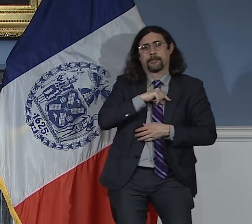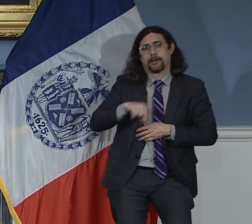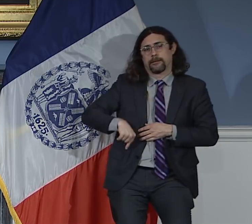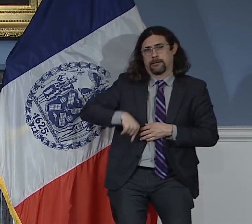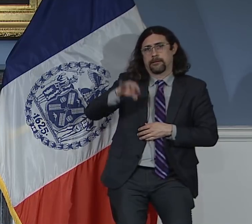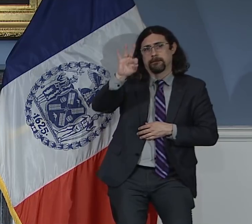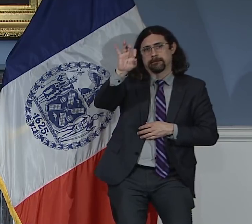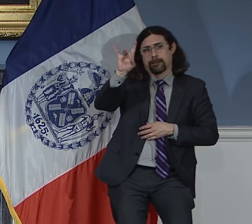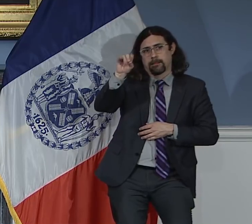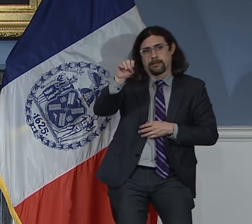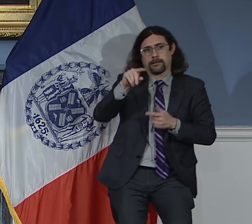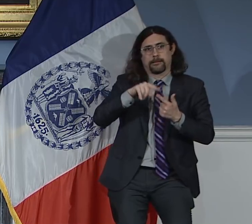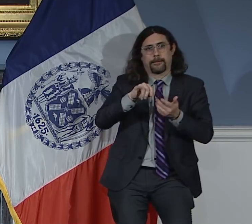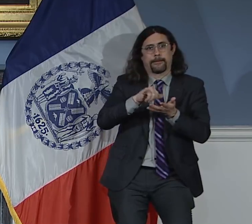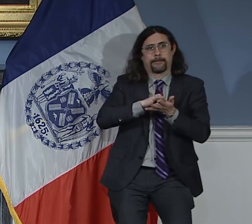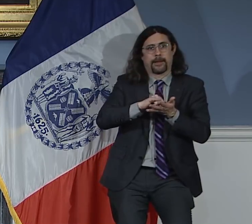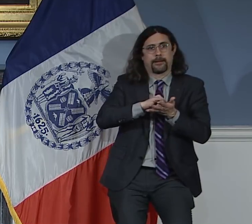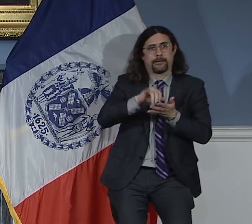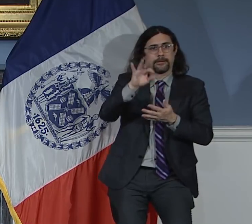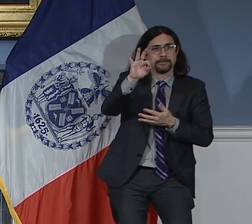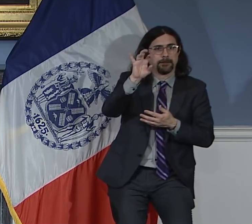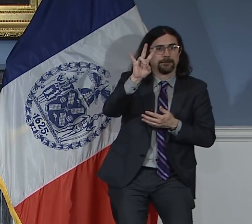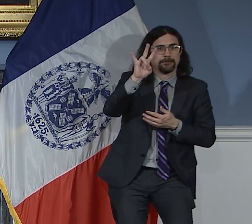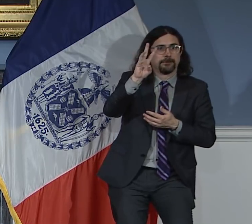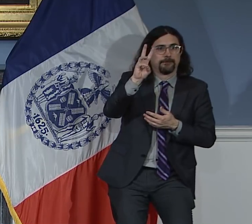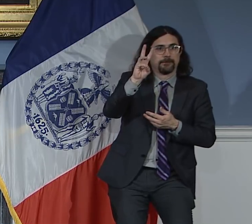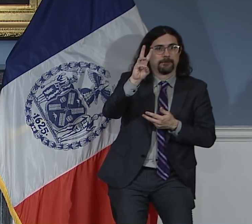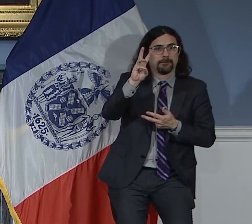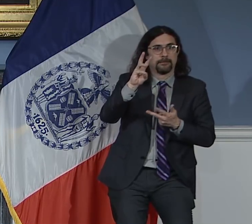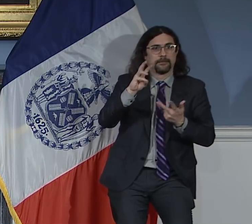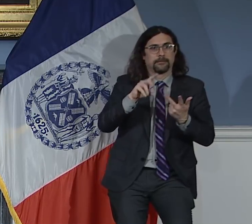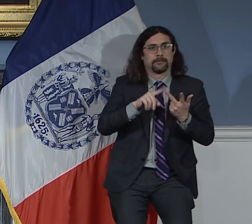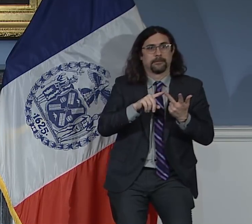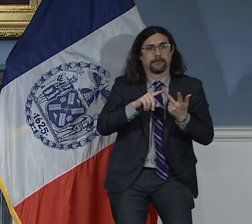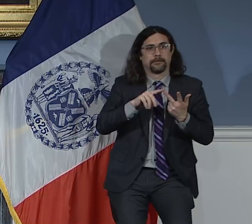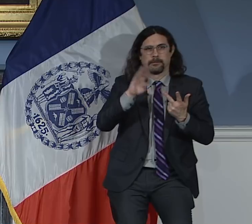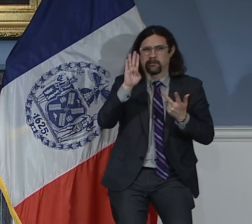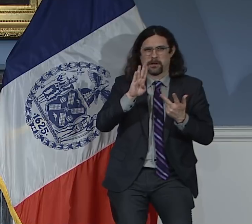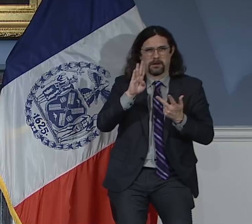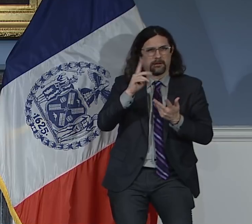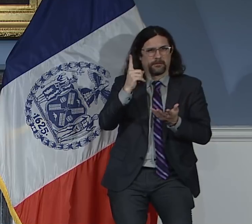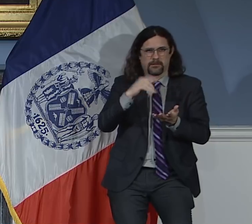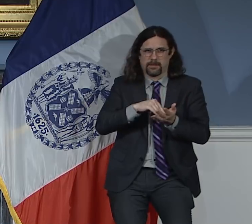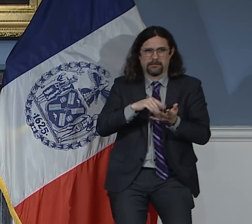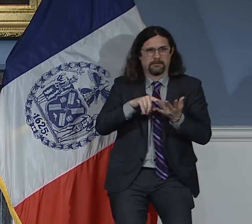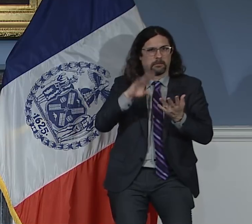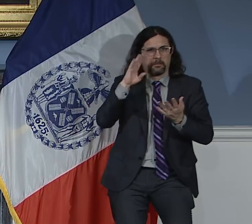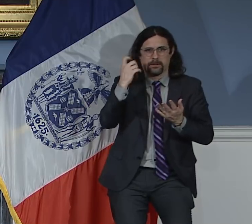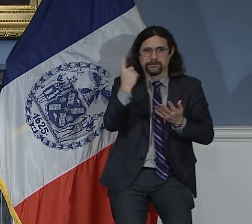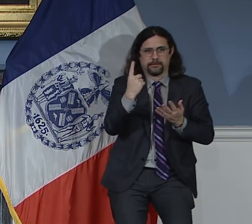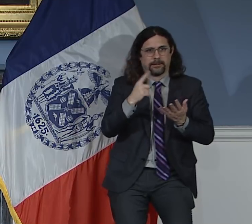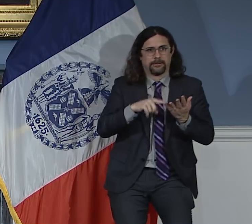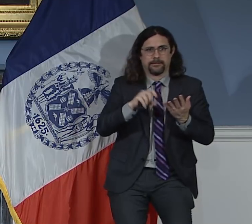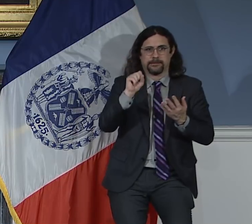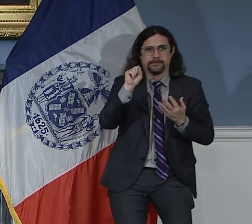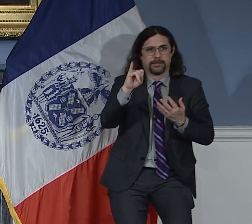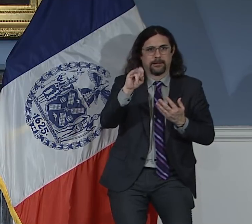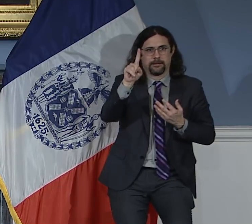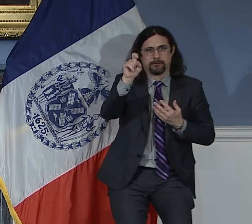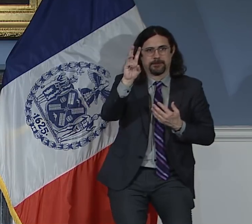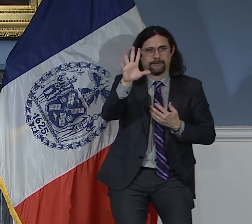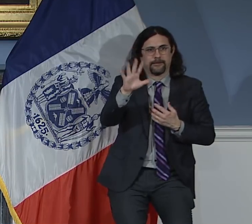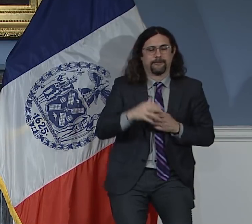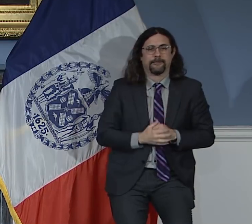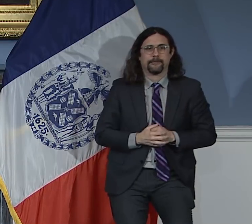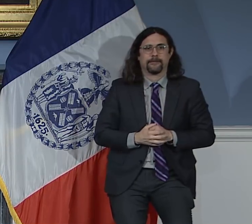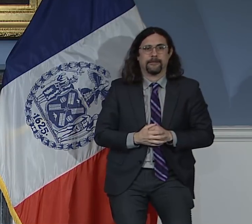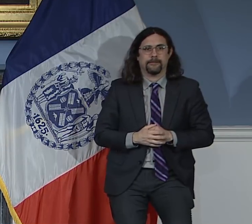CASES, BROOKLYN